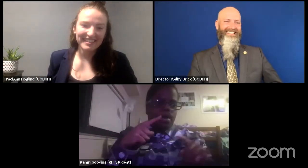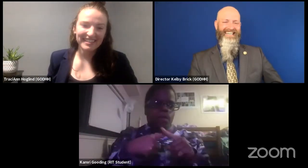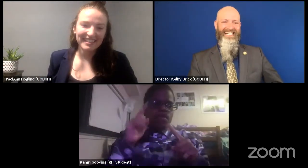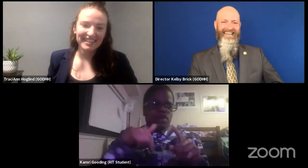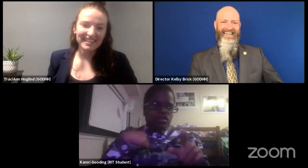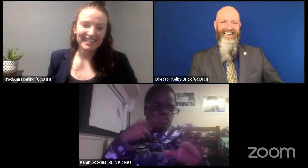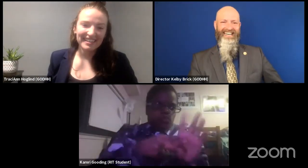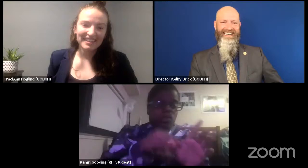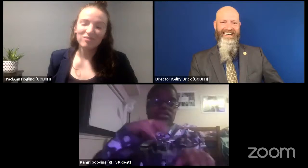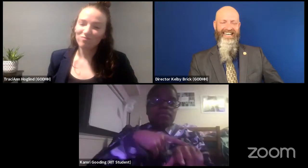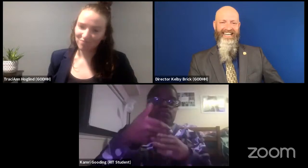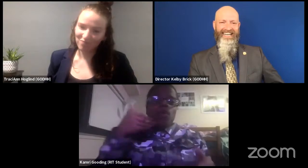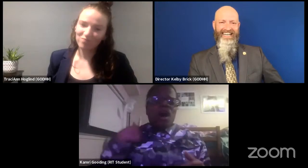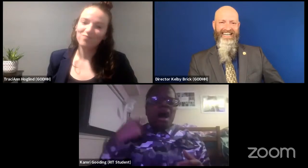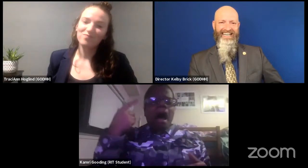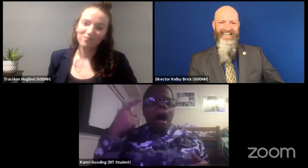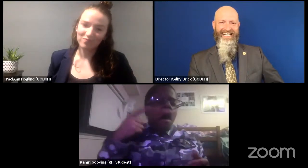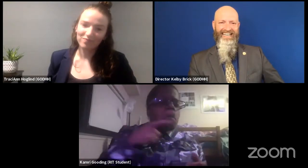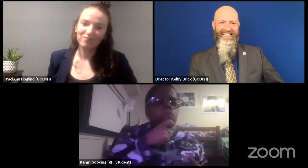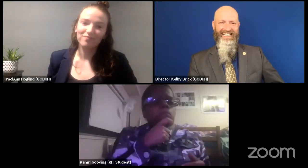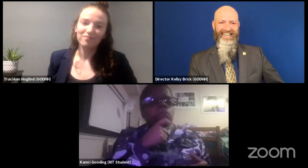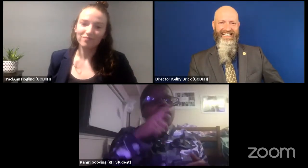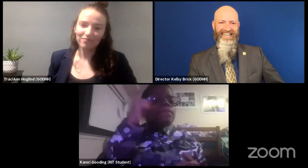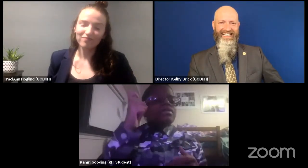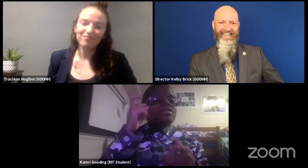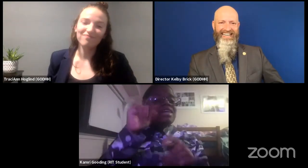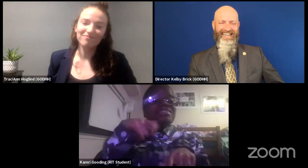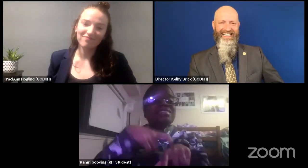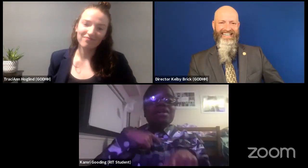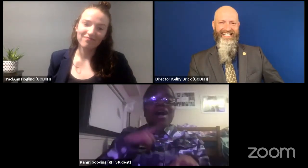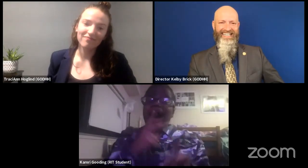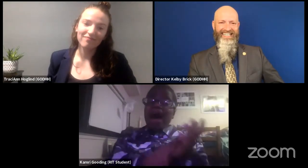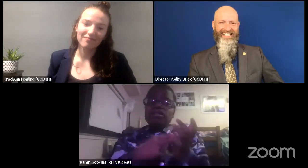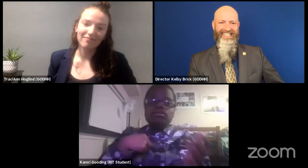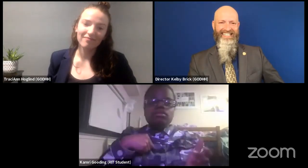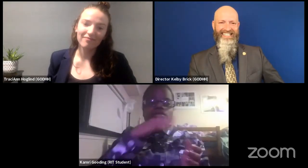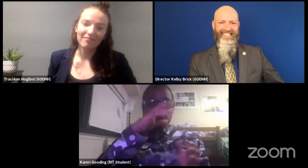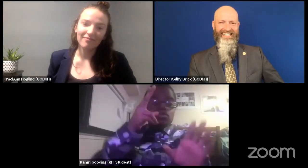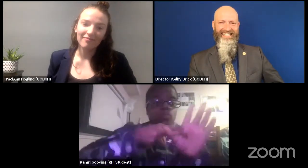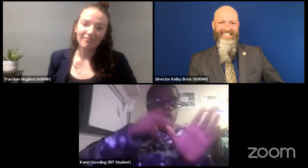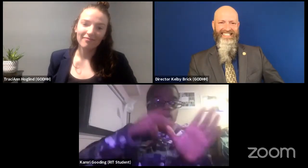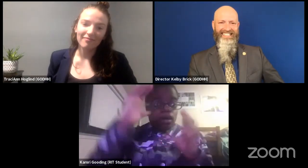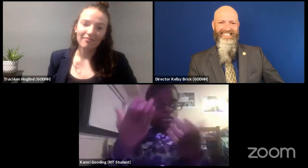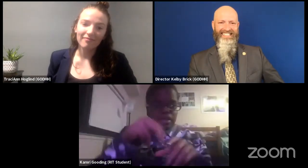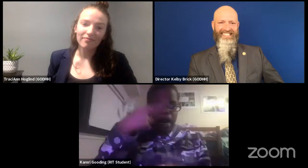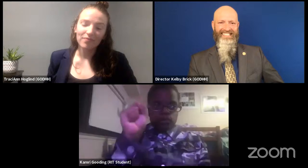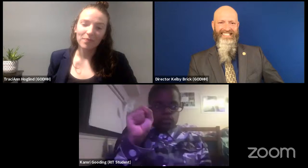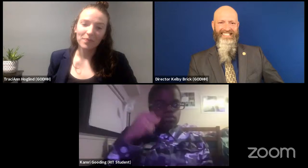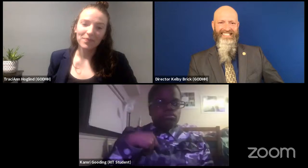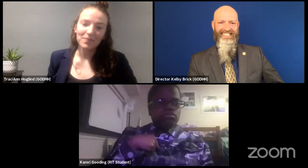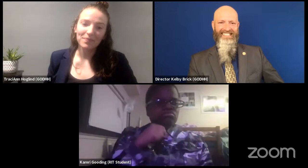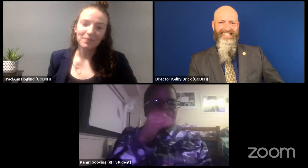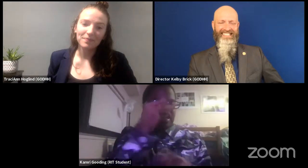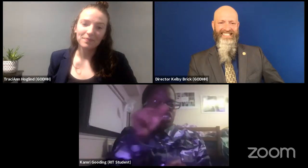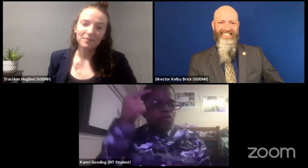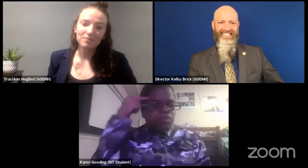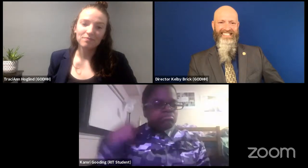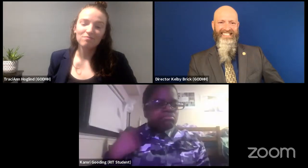for this award. I'm thankful for having participated. To be completely honest, I wasn't sure about